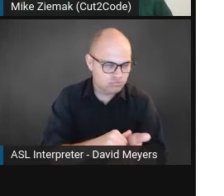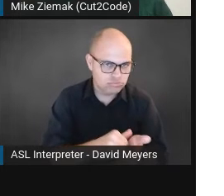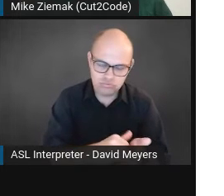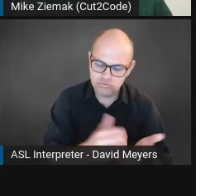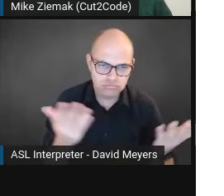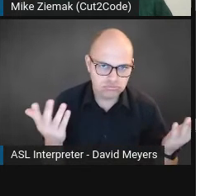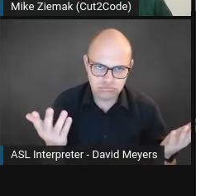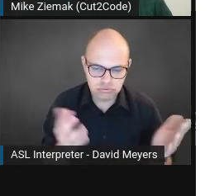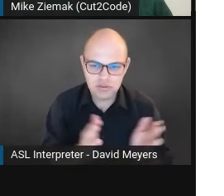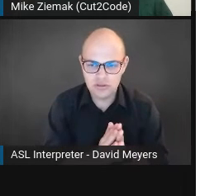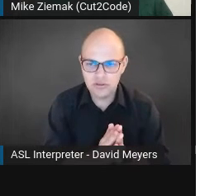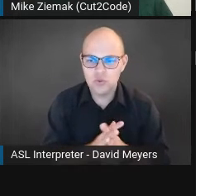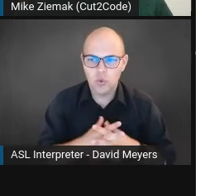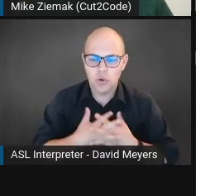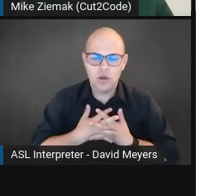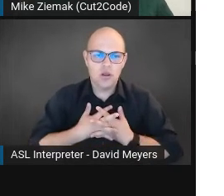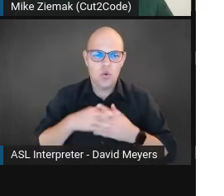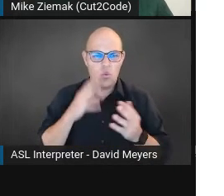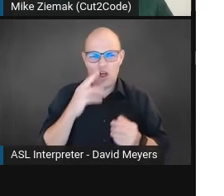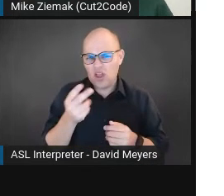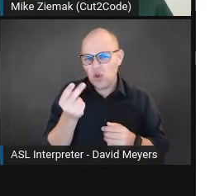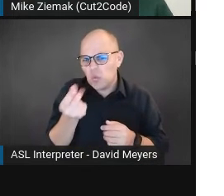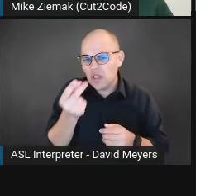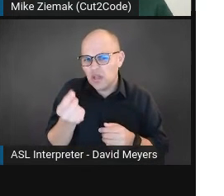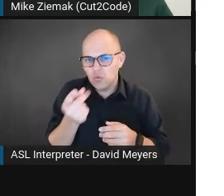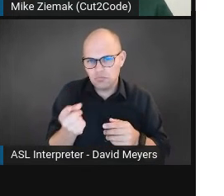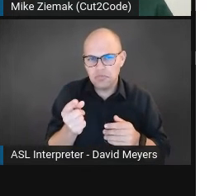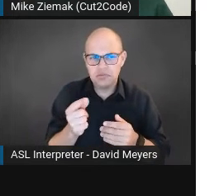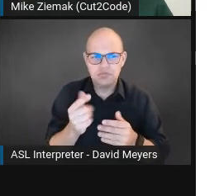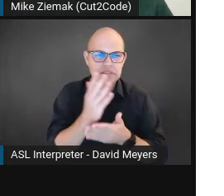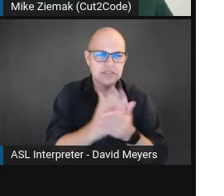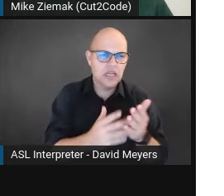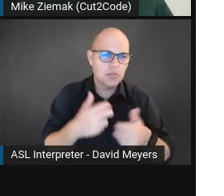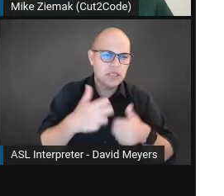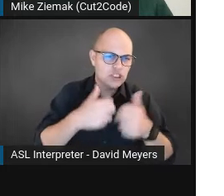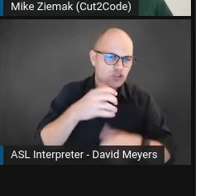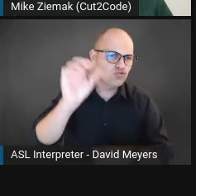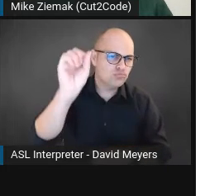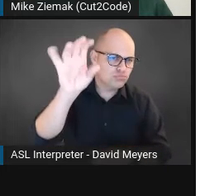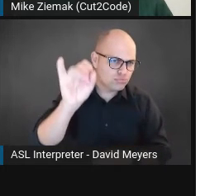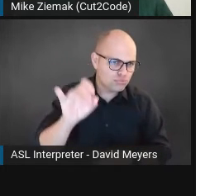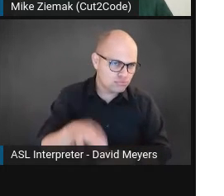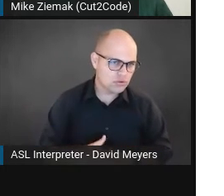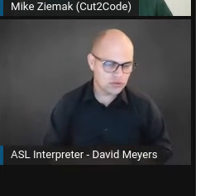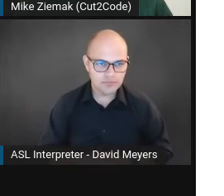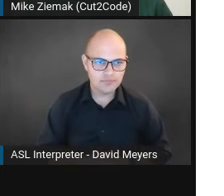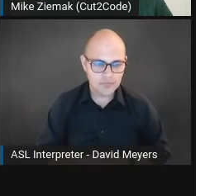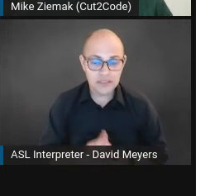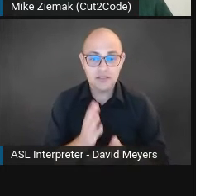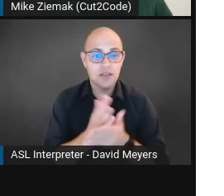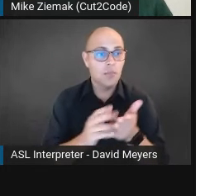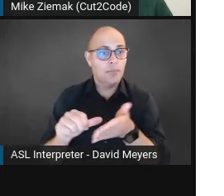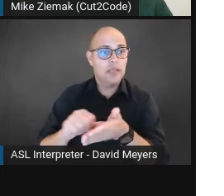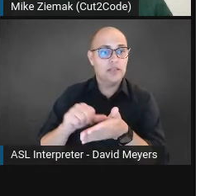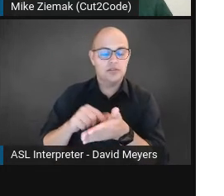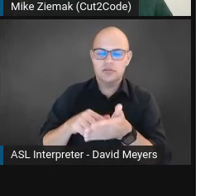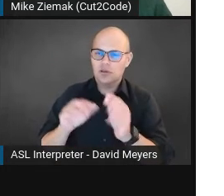I'm just going to quickly list some of the issues that we had. Some of the pages didn't have any titles or they were extremely long.